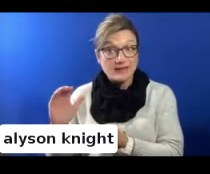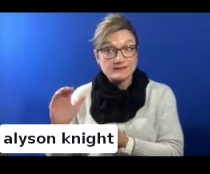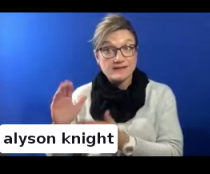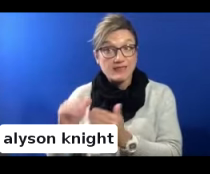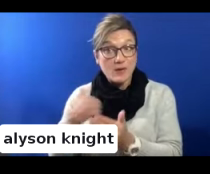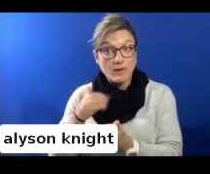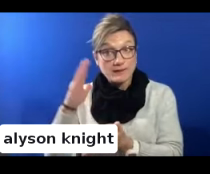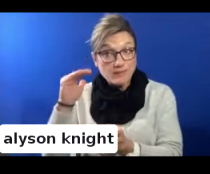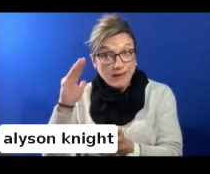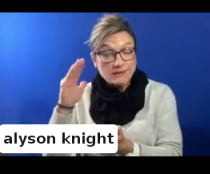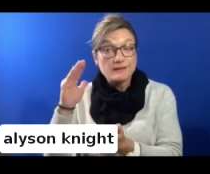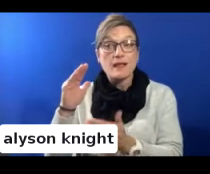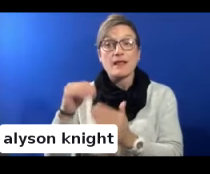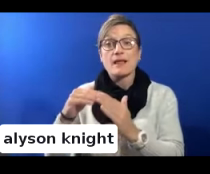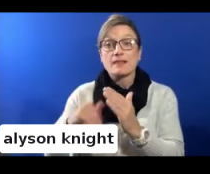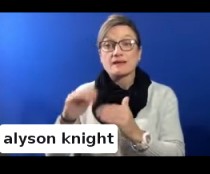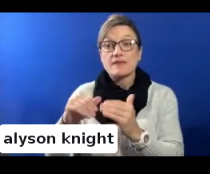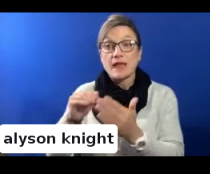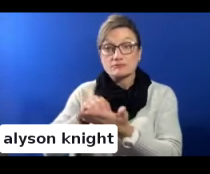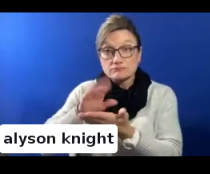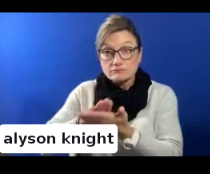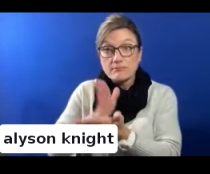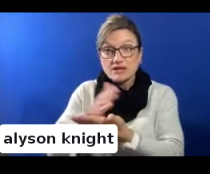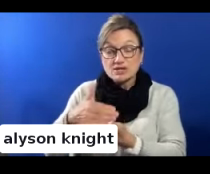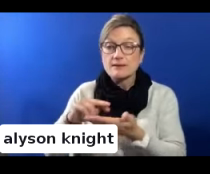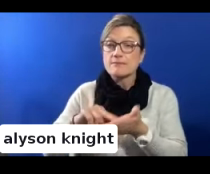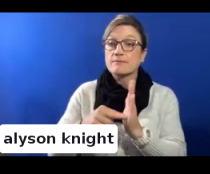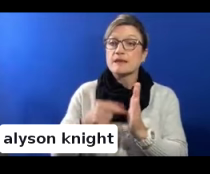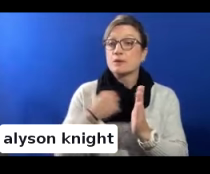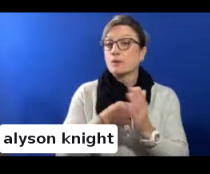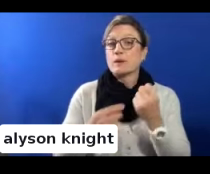or budgeted, which resulted in a savings of, I don't know, X amount.